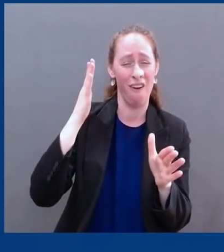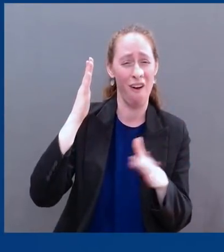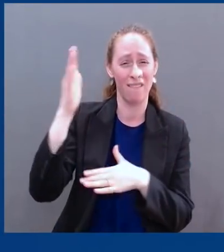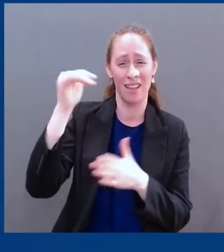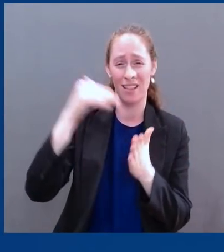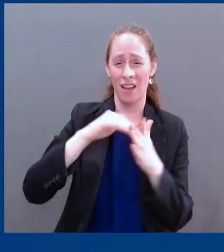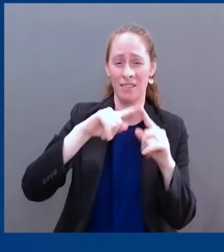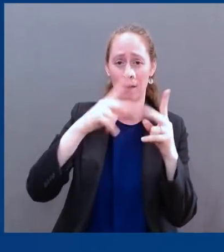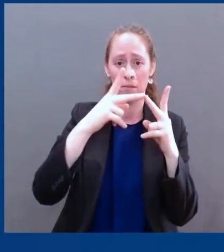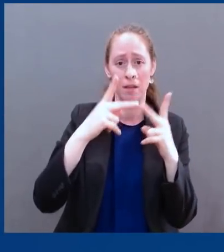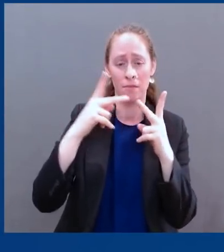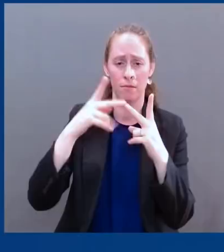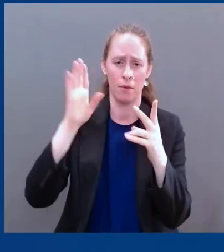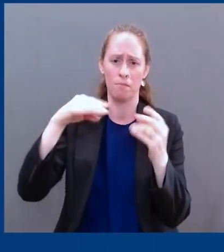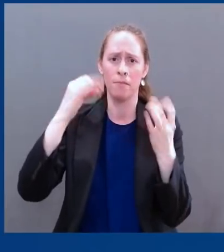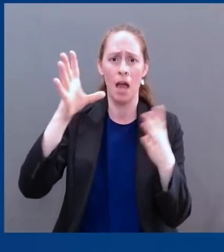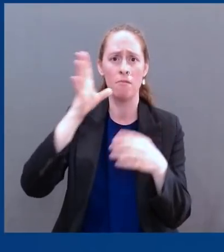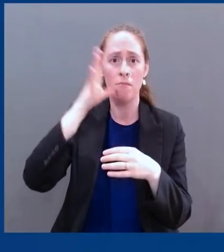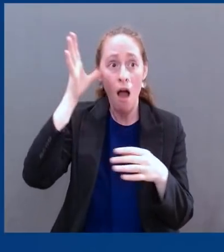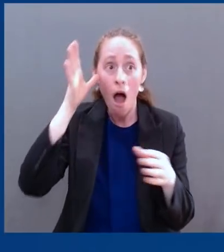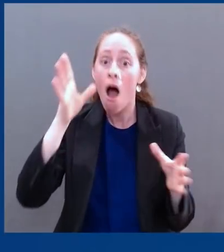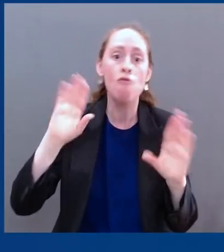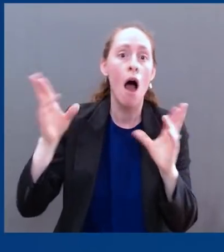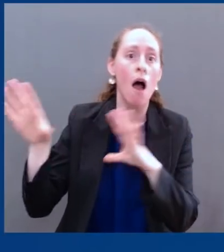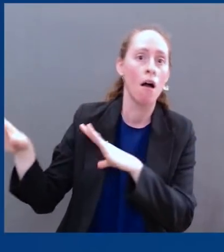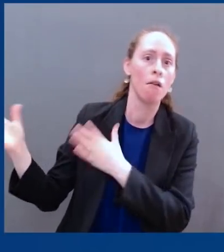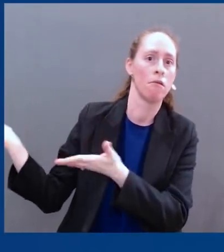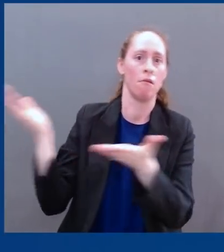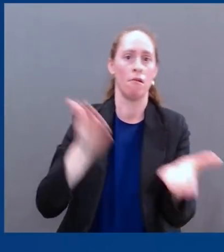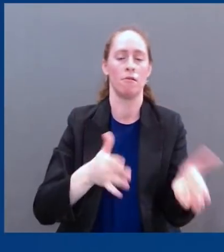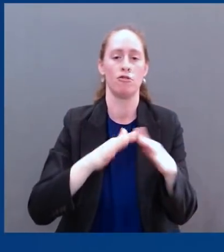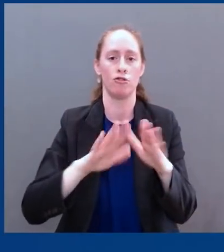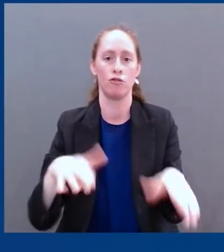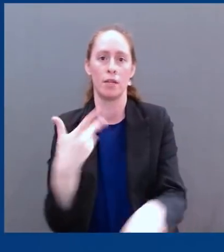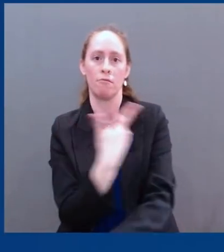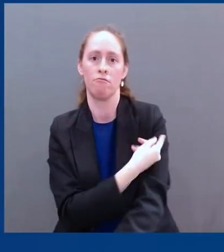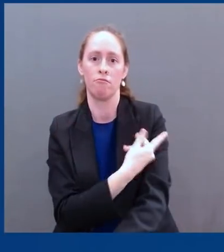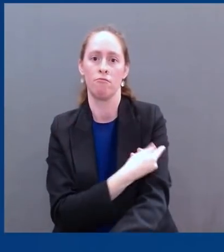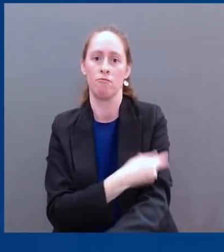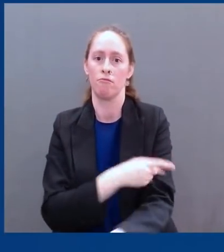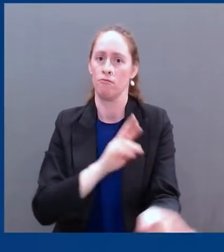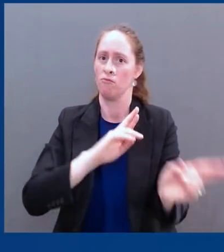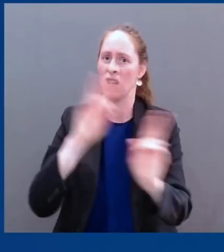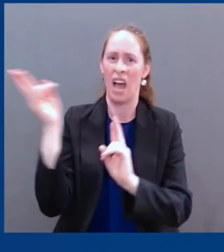So, we are -- we do have the supply secured, and we will be ready operationally. Next question, please.